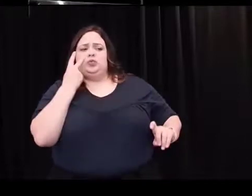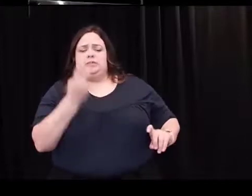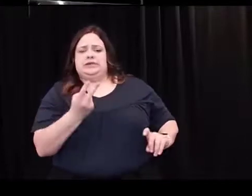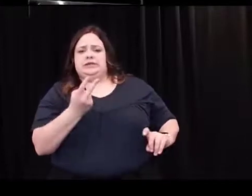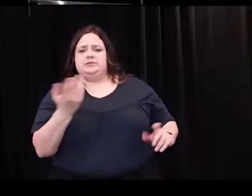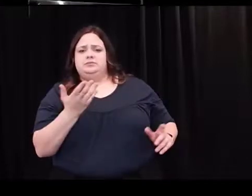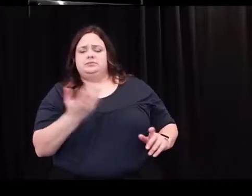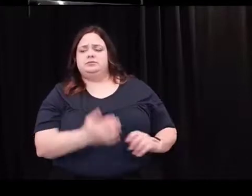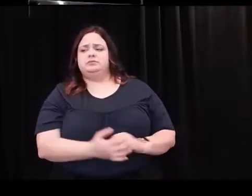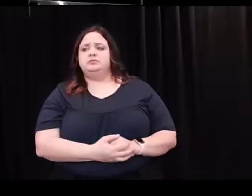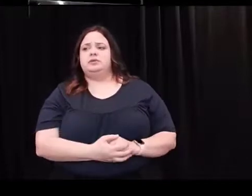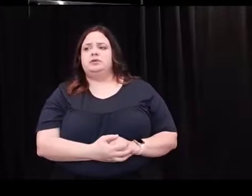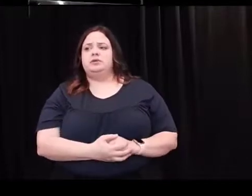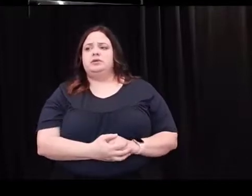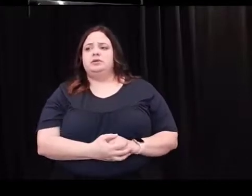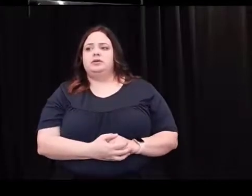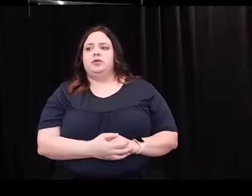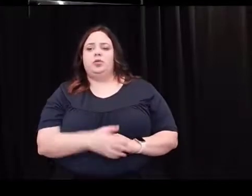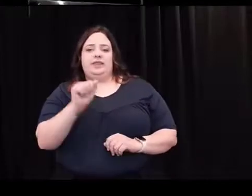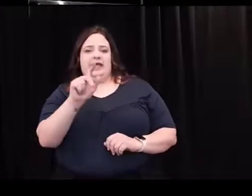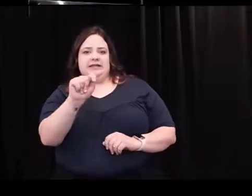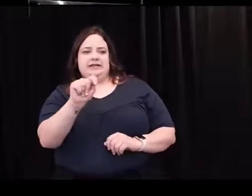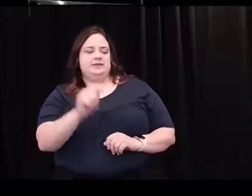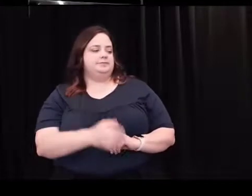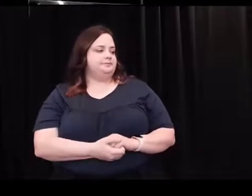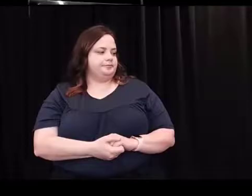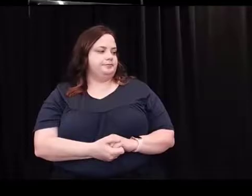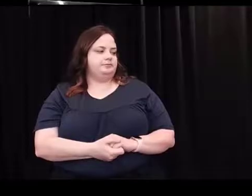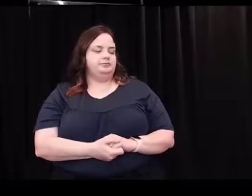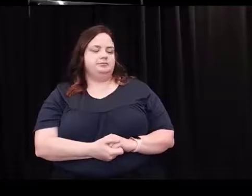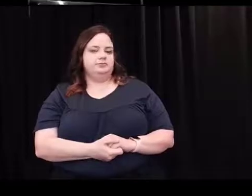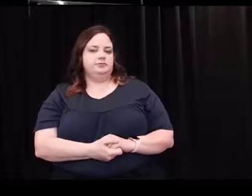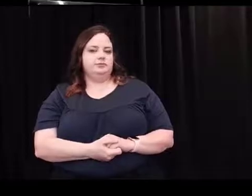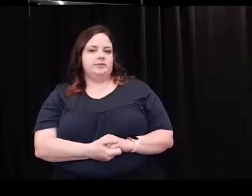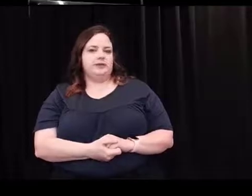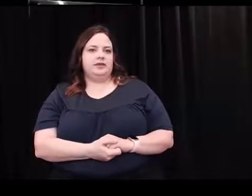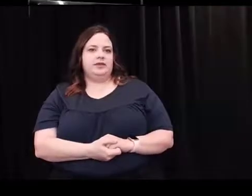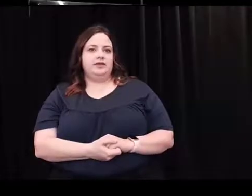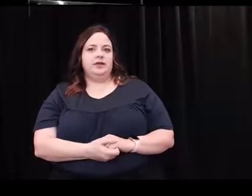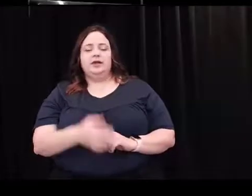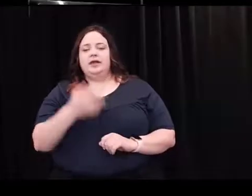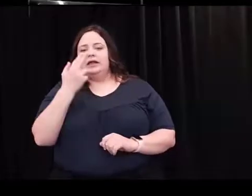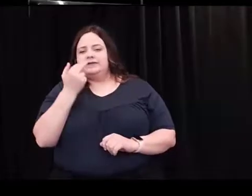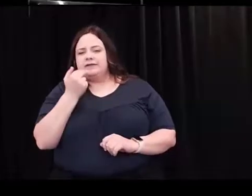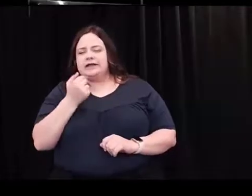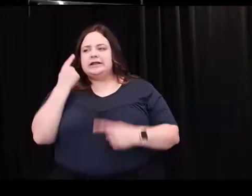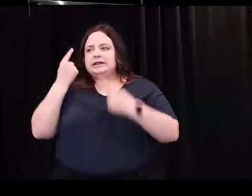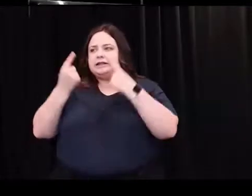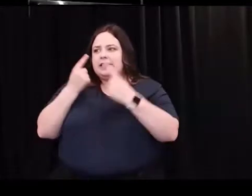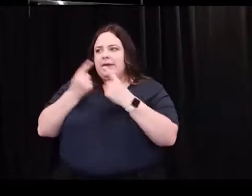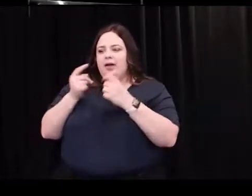[Karl] Well it's really it's it's funny to to to think about that, mostly because a lot